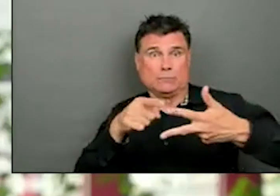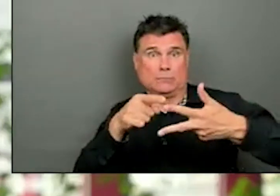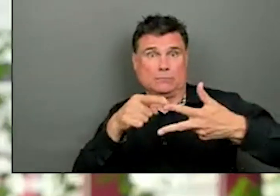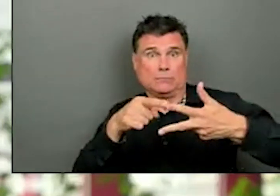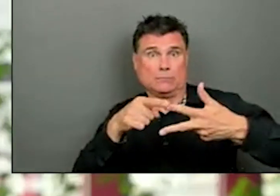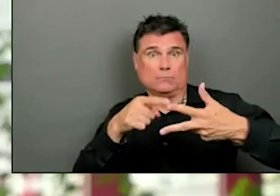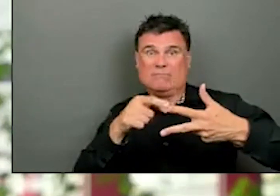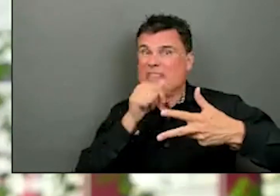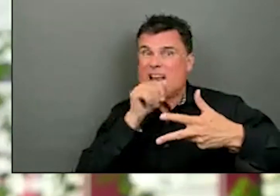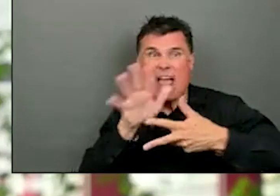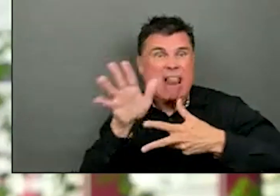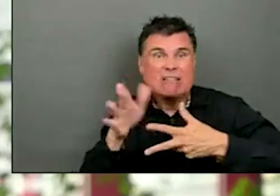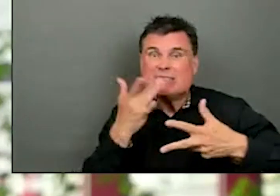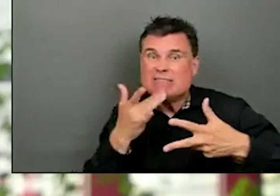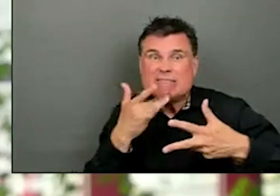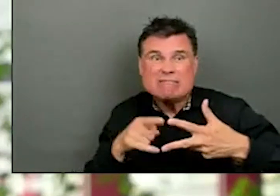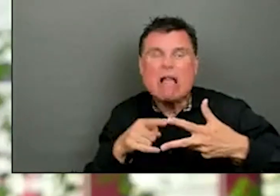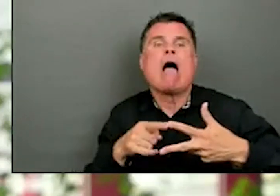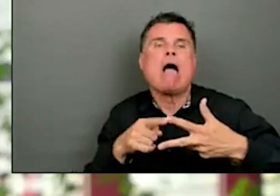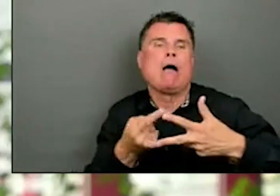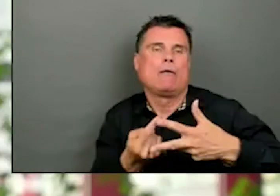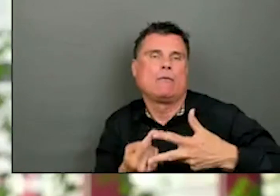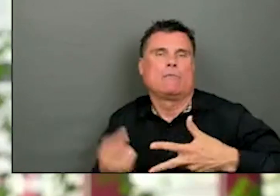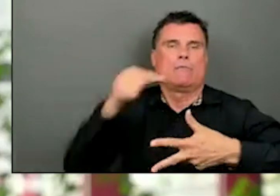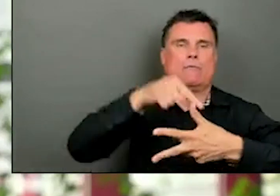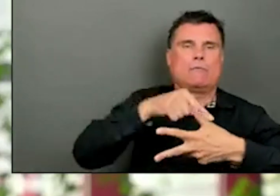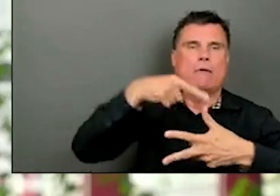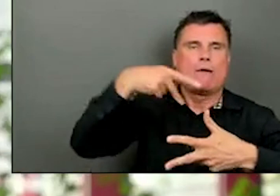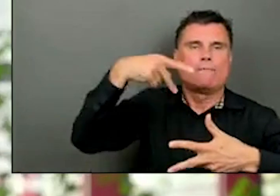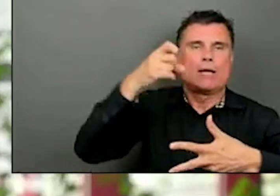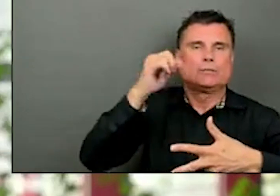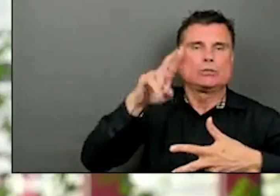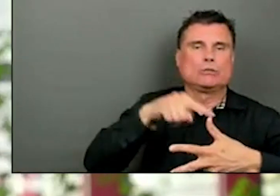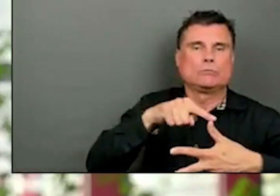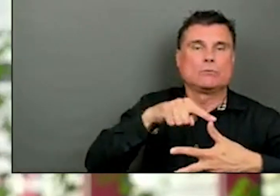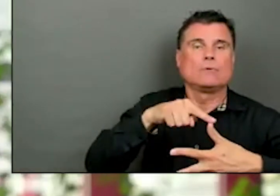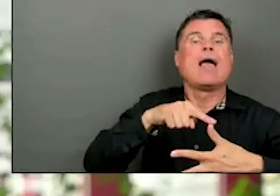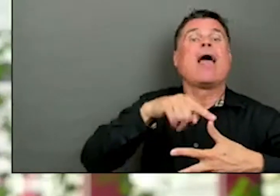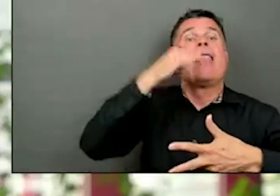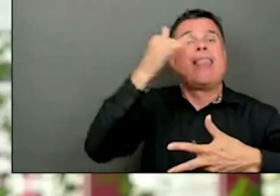challenges with shipments of moderna as you know we've received a whole bunch of moderna just in